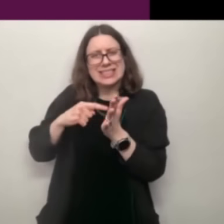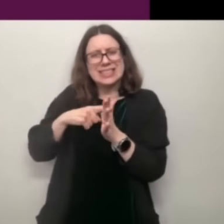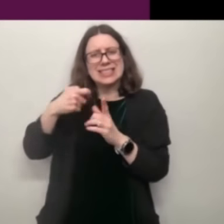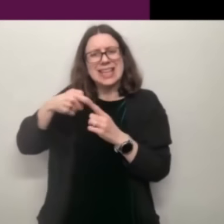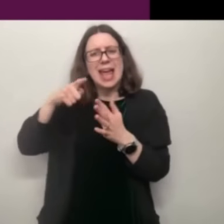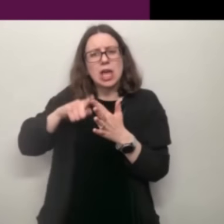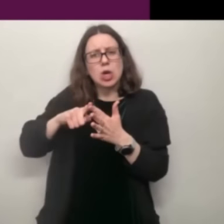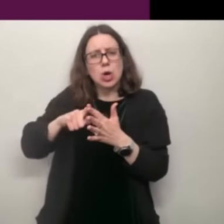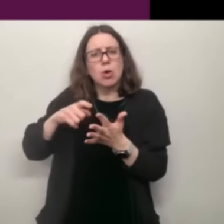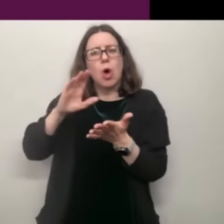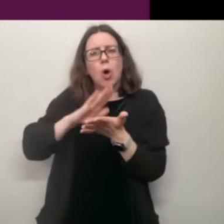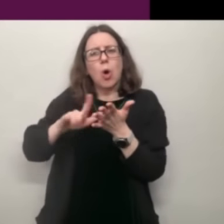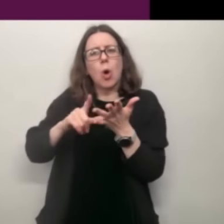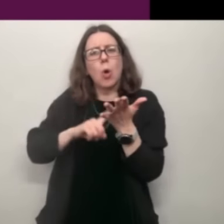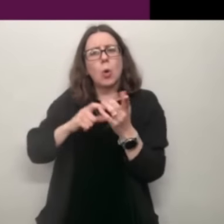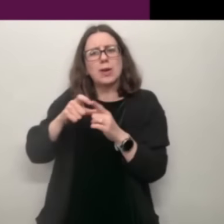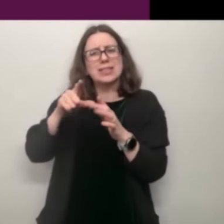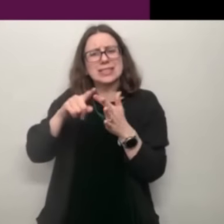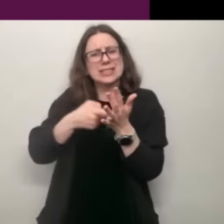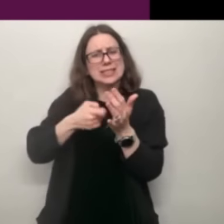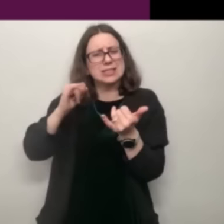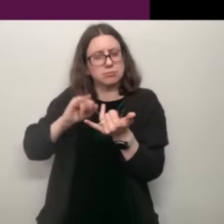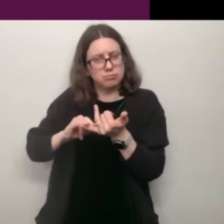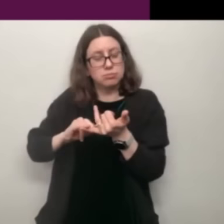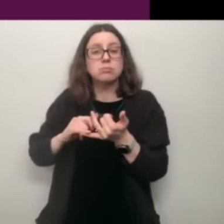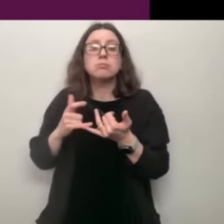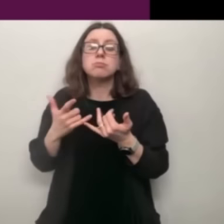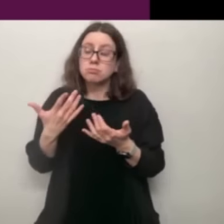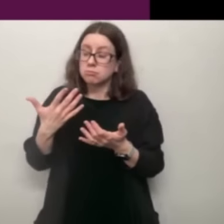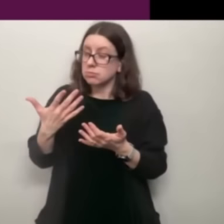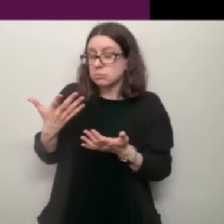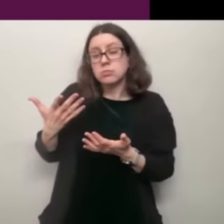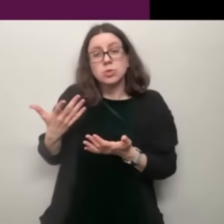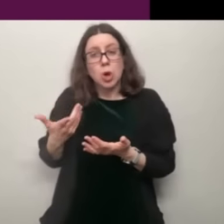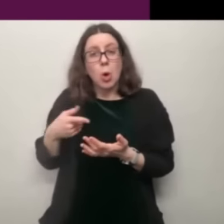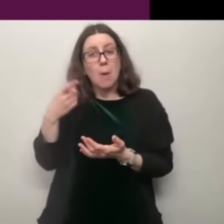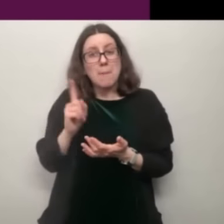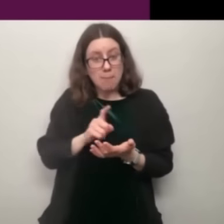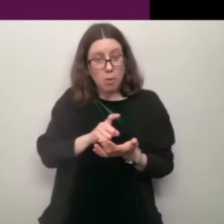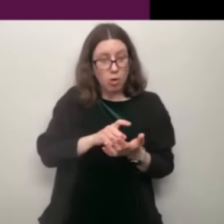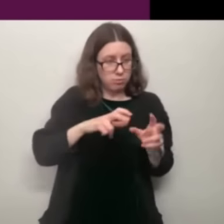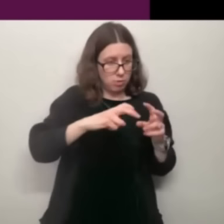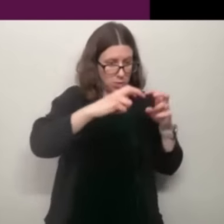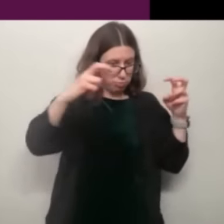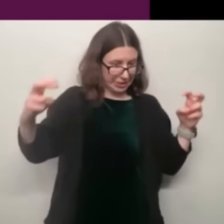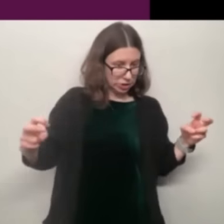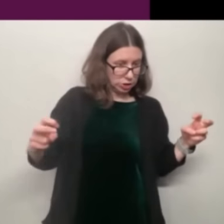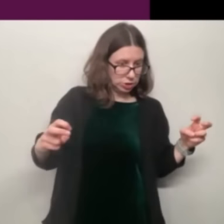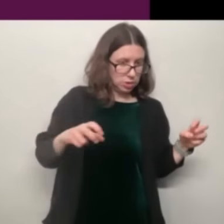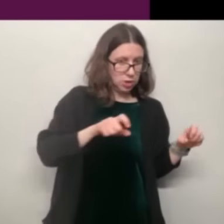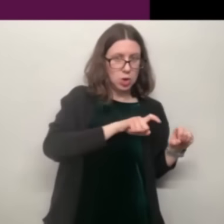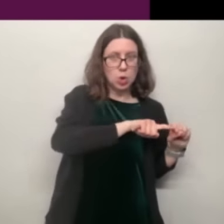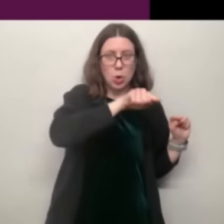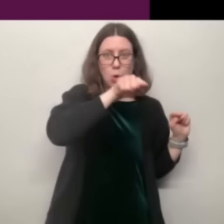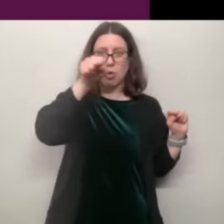They made their money from people crossing the bridge, but were astute enough to realize that they could also make money from charging tourists